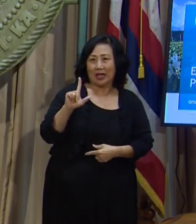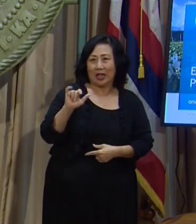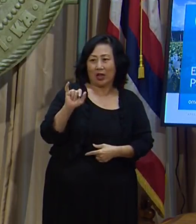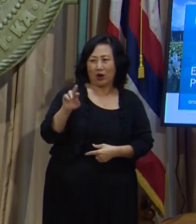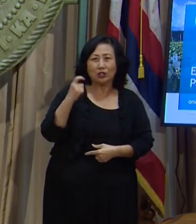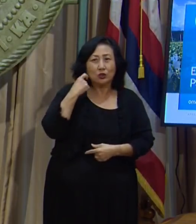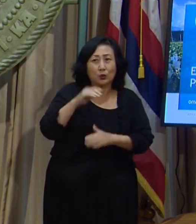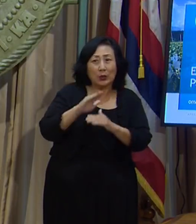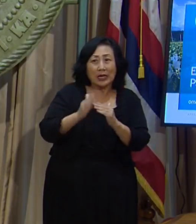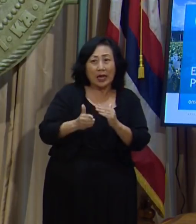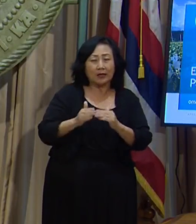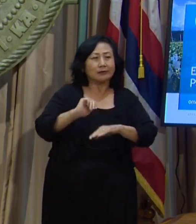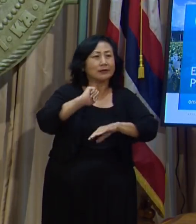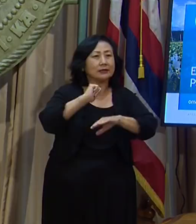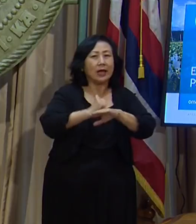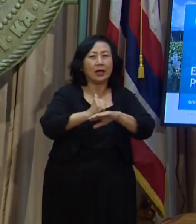I HAVE SOME GOOD NEWS FROM THE DEPARTMENT OF LABOR AND INDUSTRIAL RELATIONS.